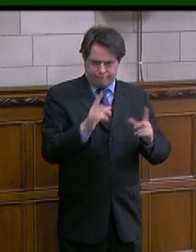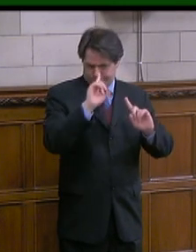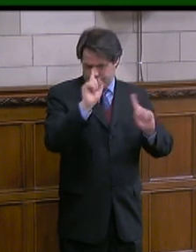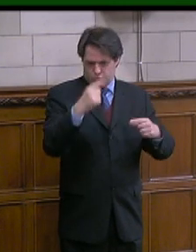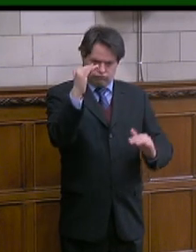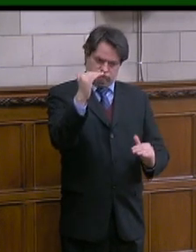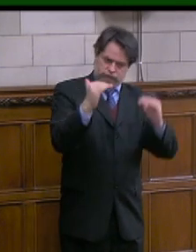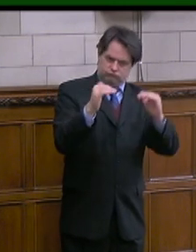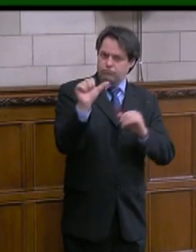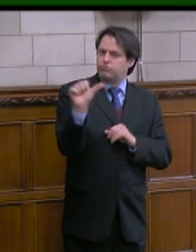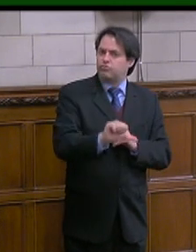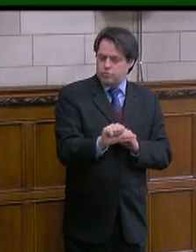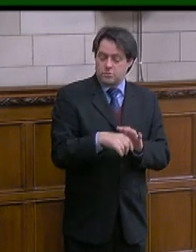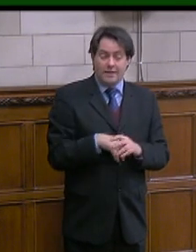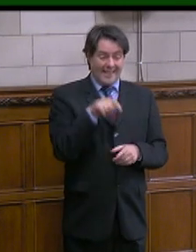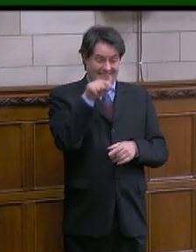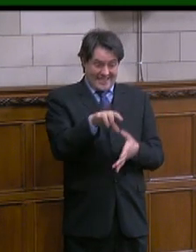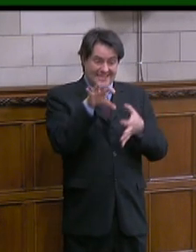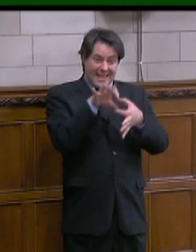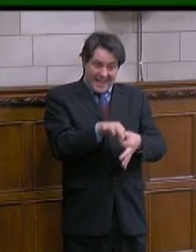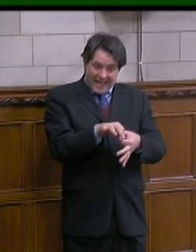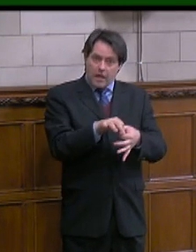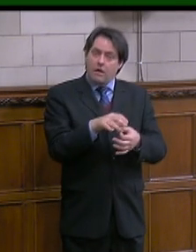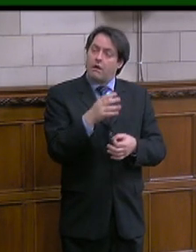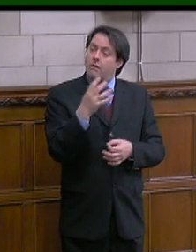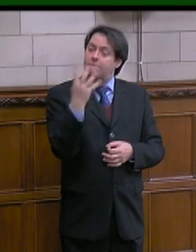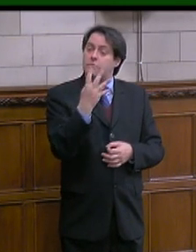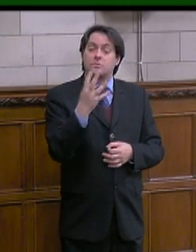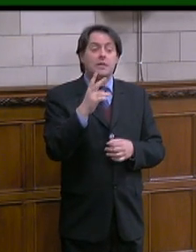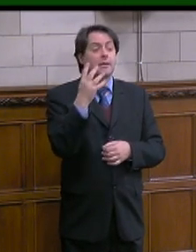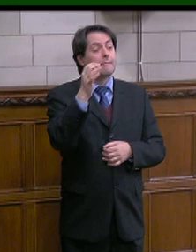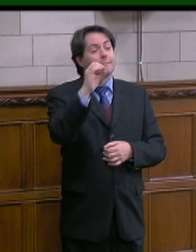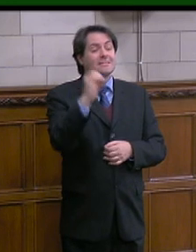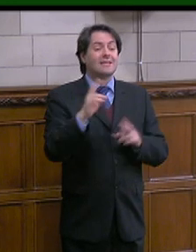All that is in the context of a reduction of 14% in the number of qualified teachers